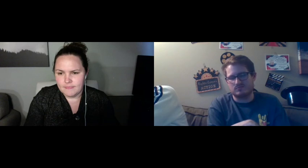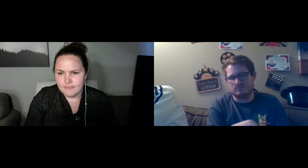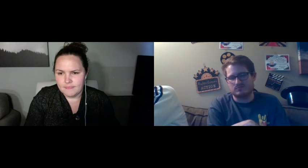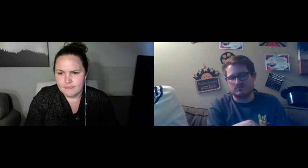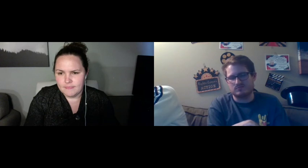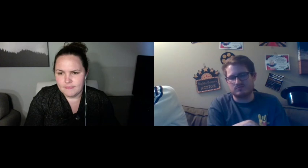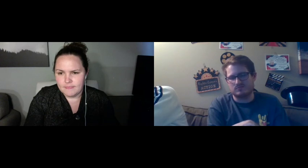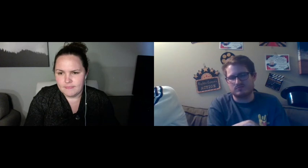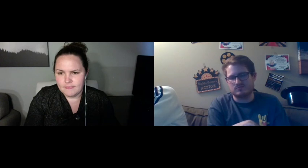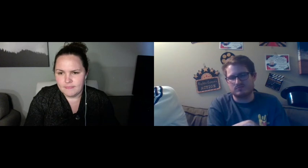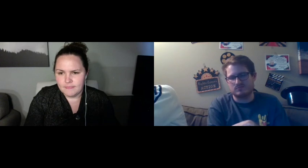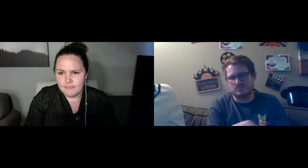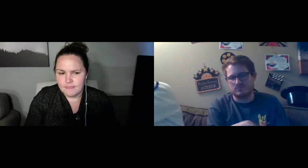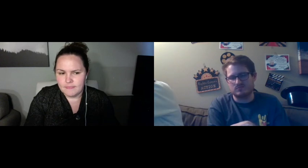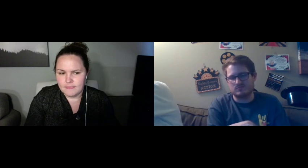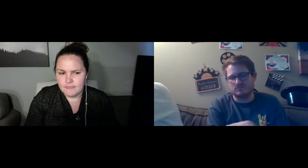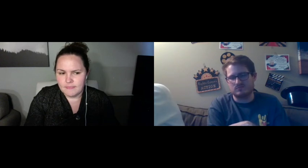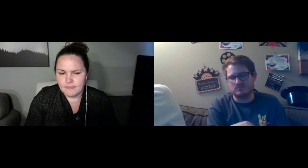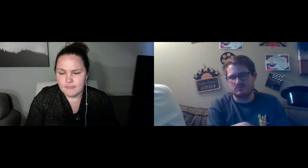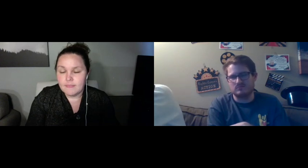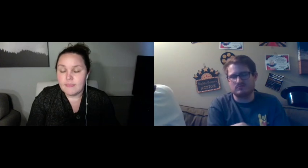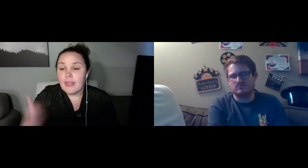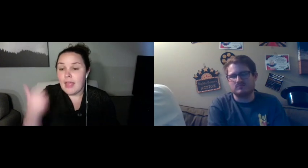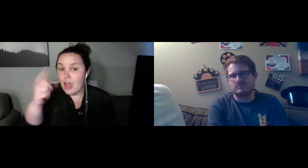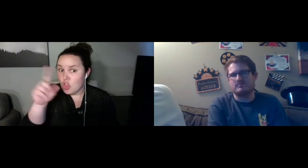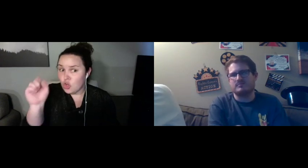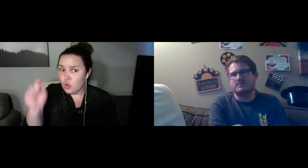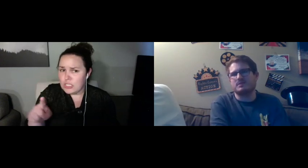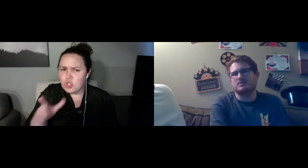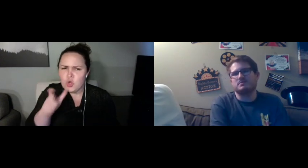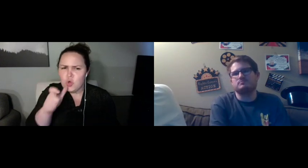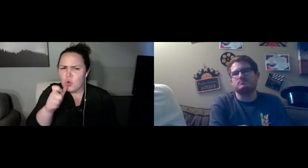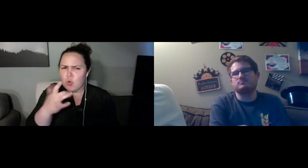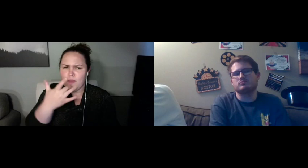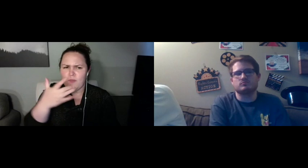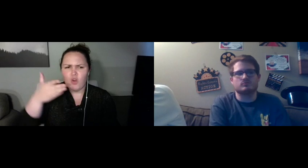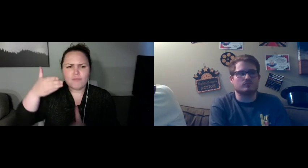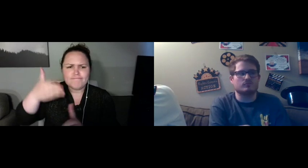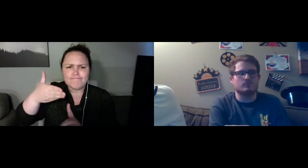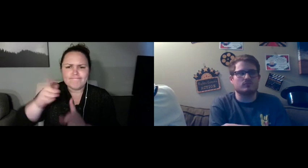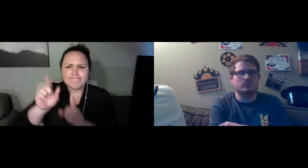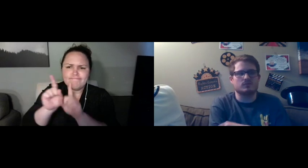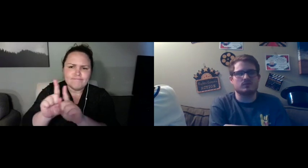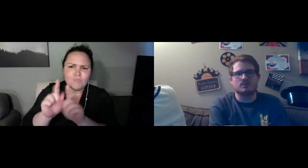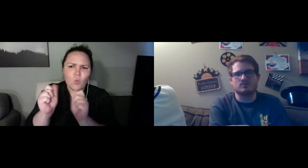Jen: And there's another question, whodo you like to go bowling with?